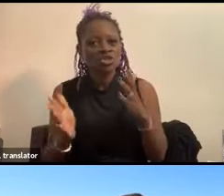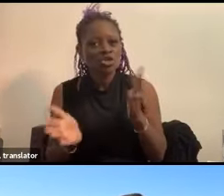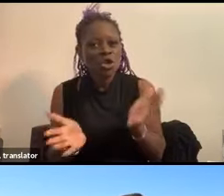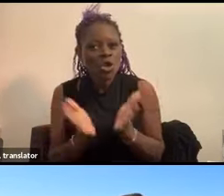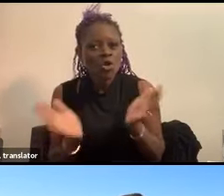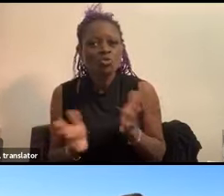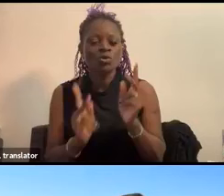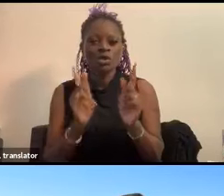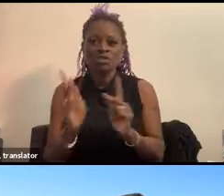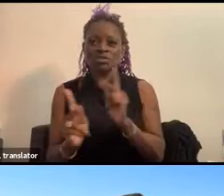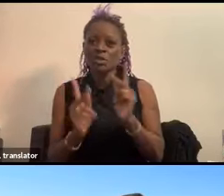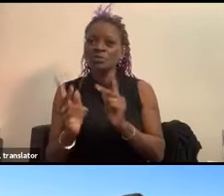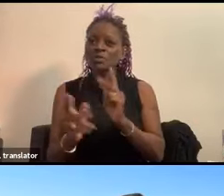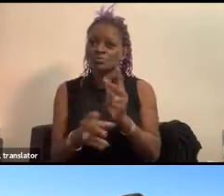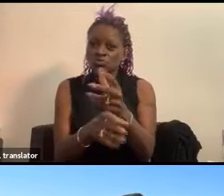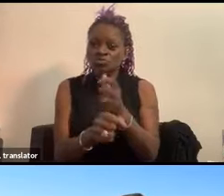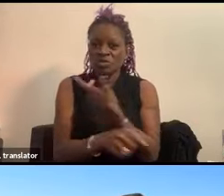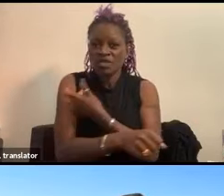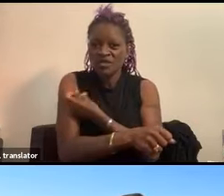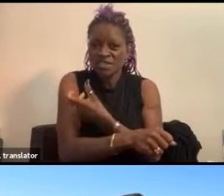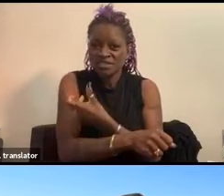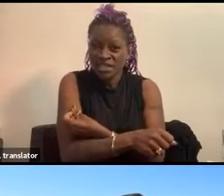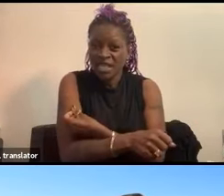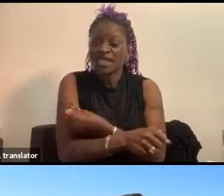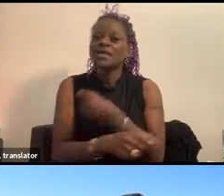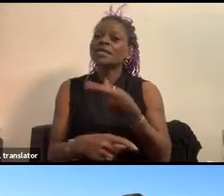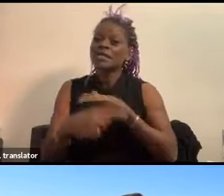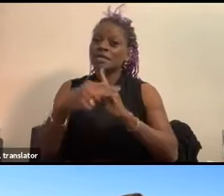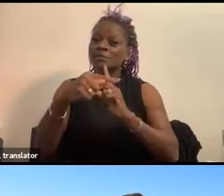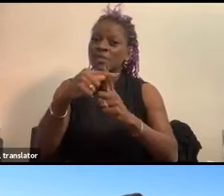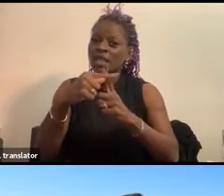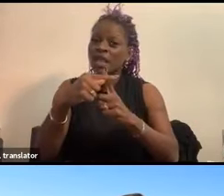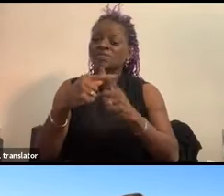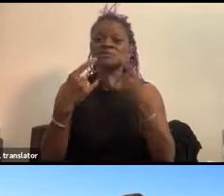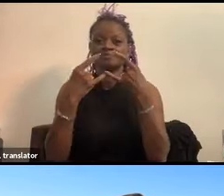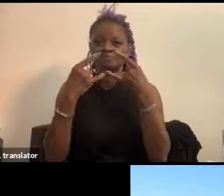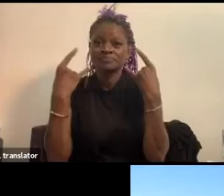Lazy where we can Guerneville to wear their facial coverings to avoid large,